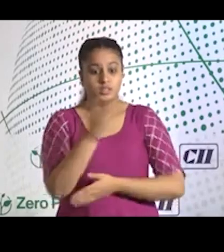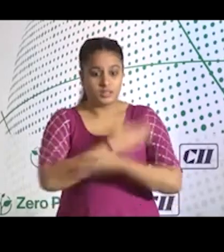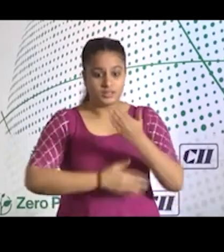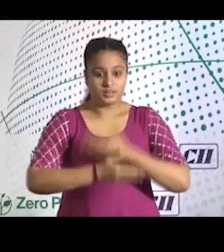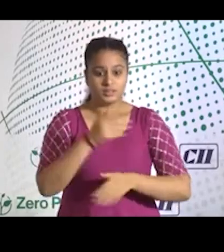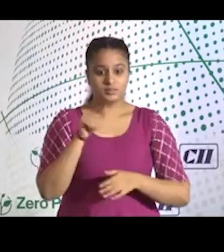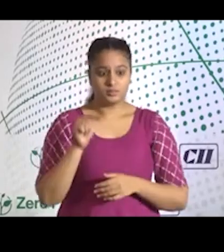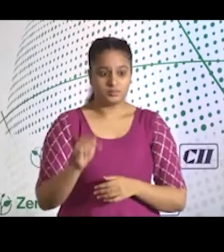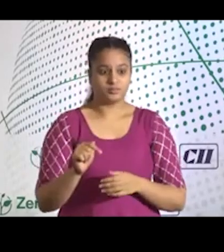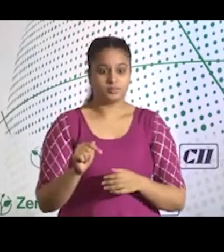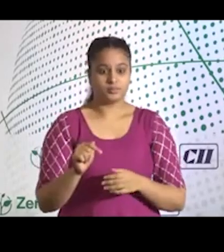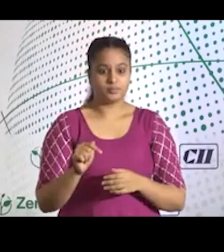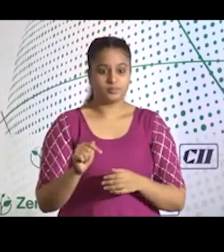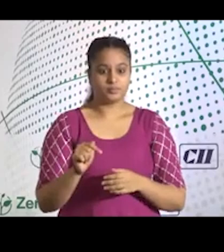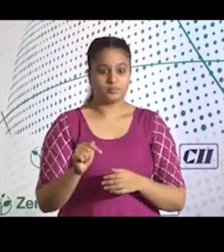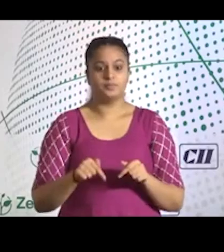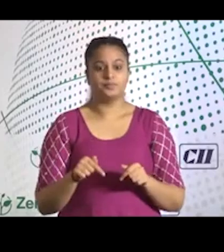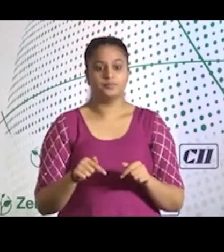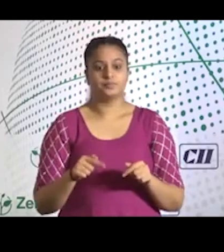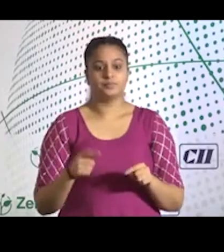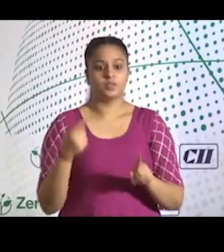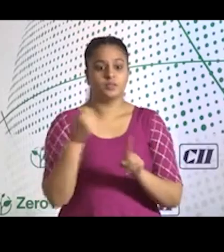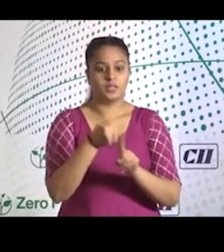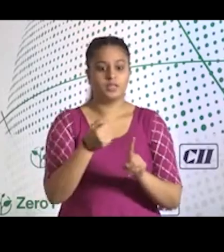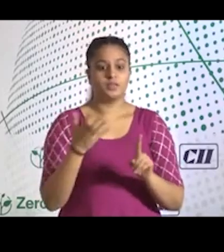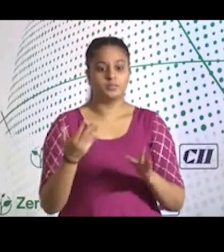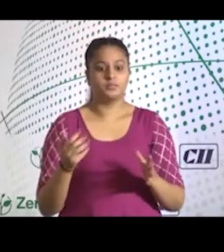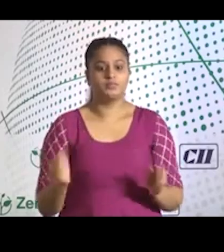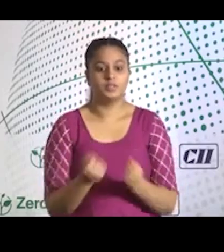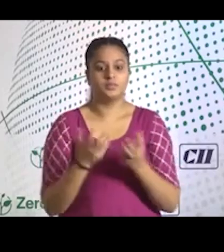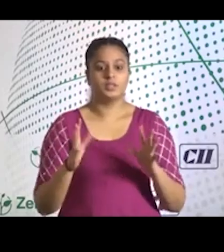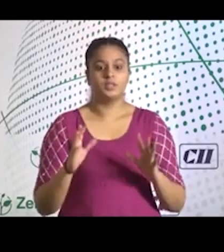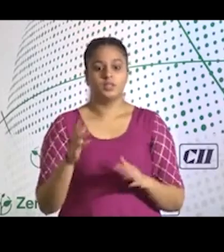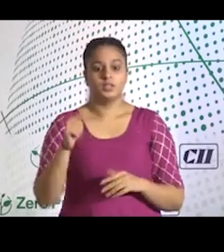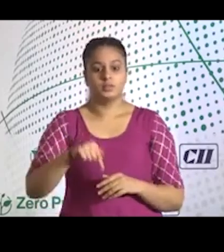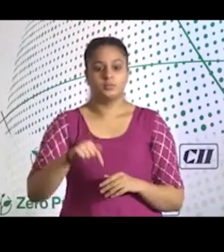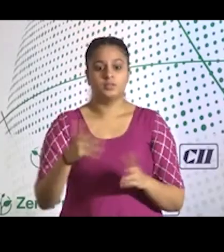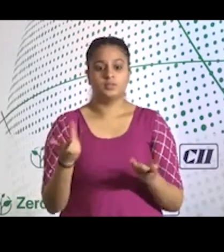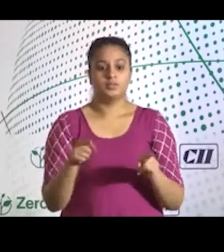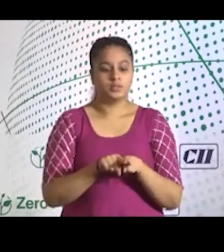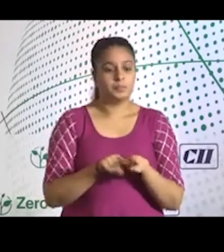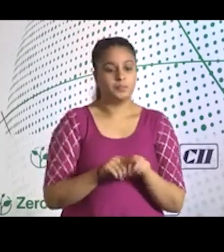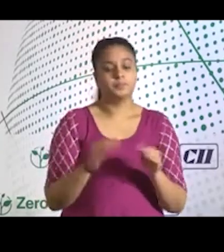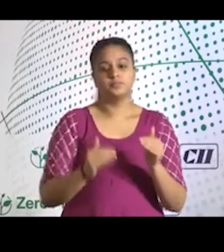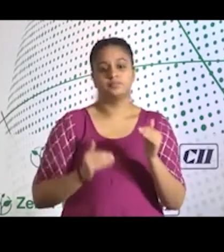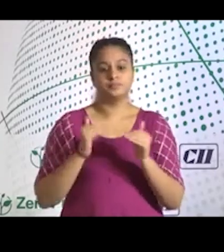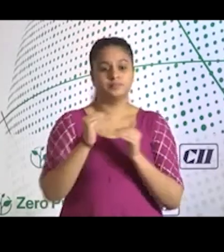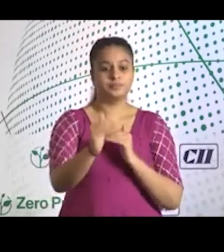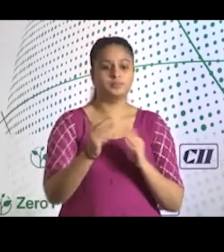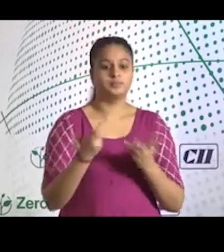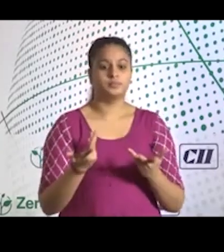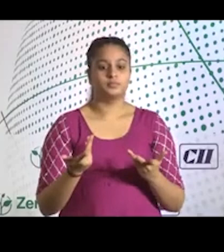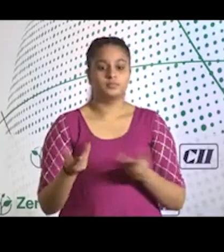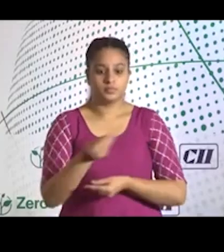to kind of move into that separate space of sustainable market models, I think we are on the verge and brink of that.